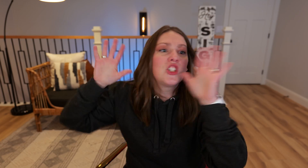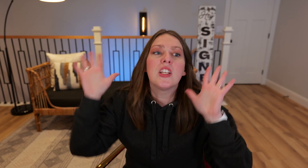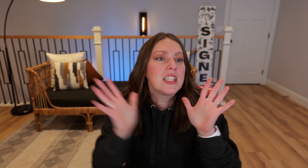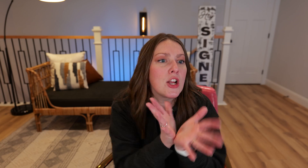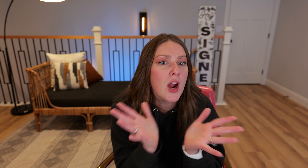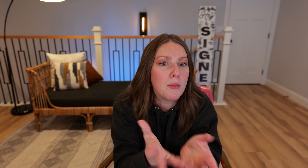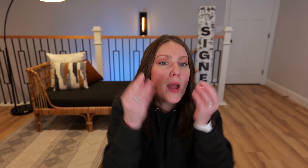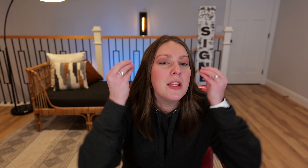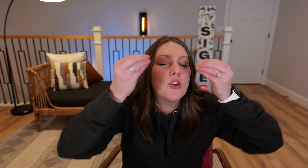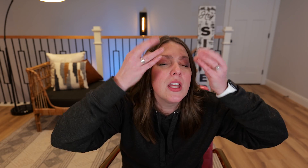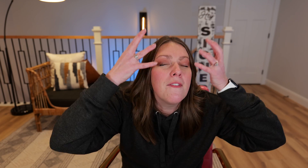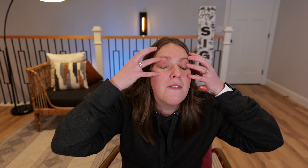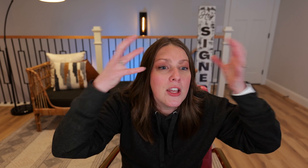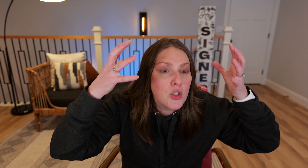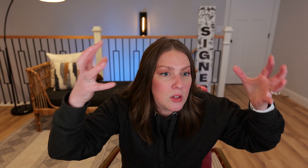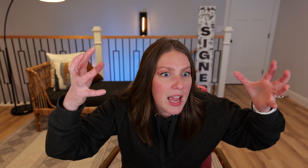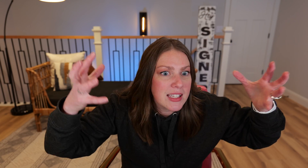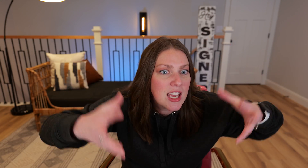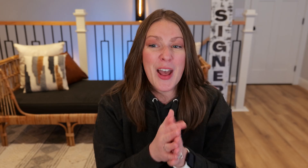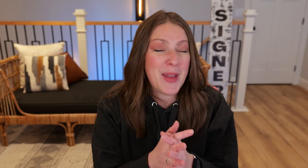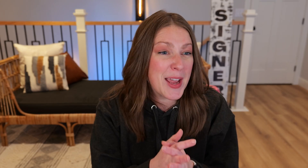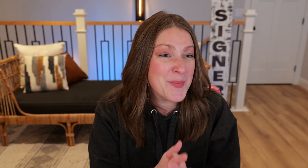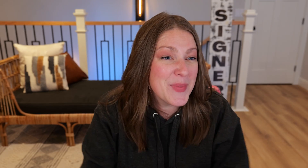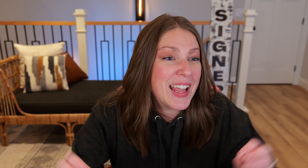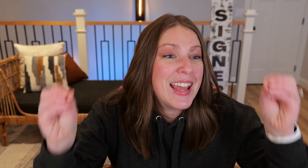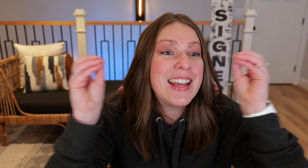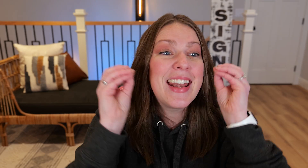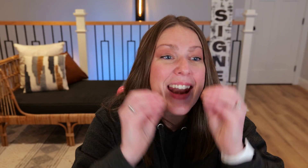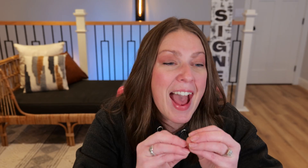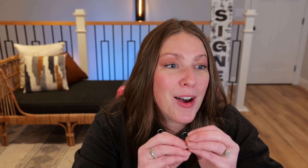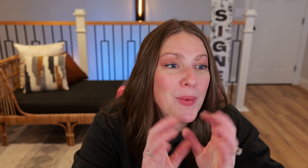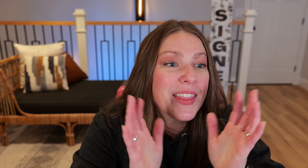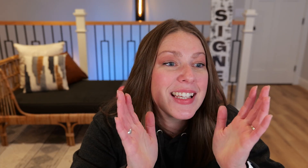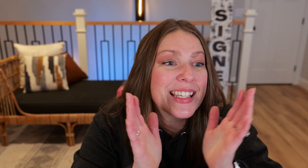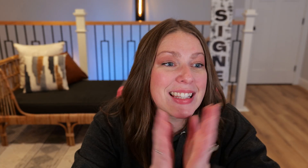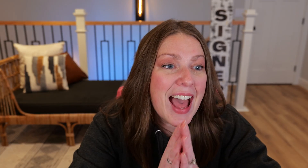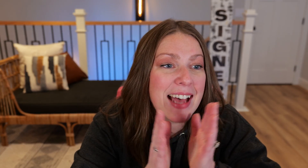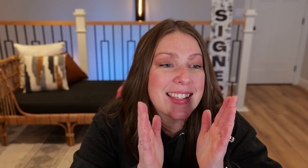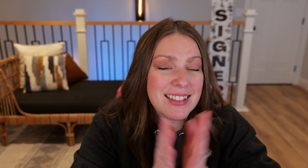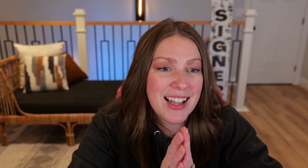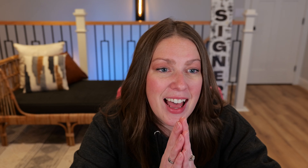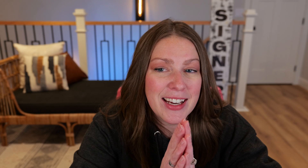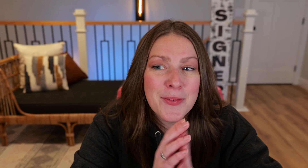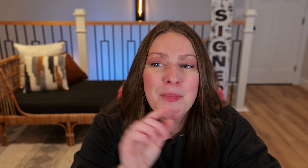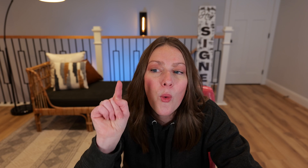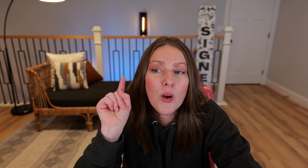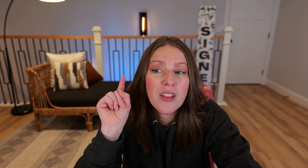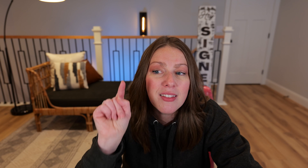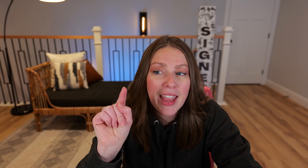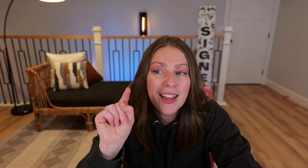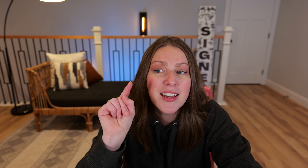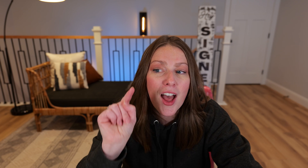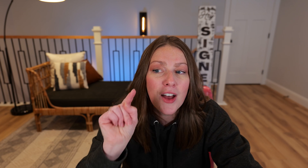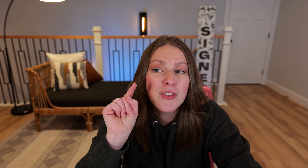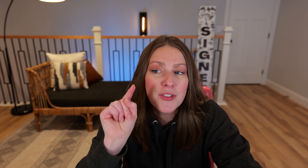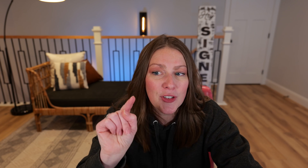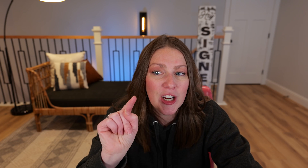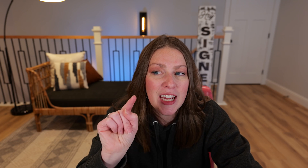just incredible. I mean, you can visualize it. Okay. Now, this last line or the land of the free